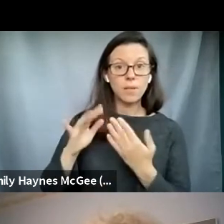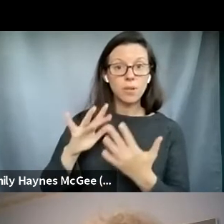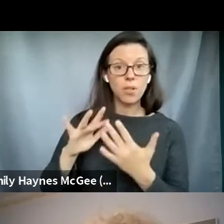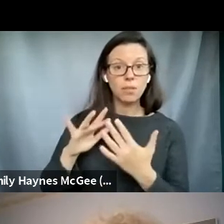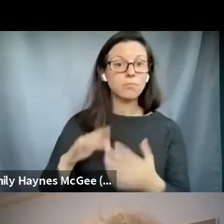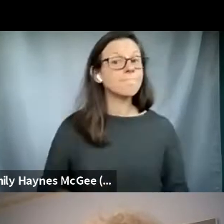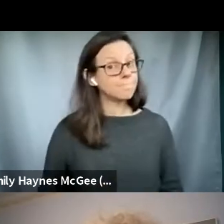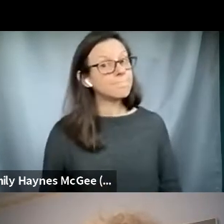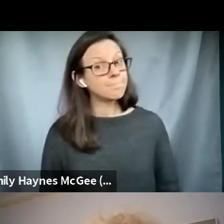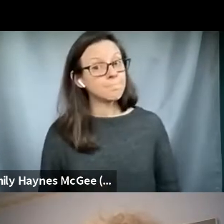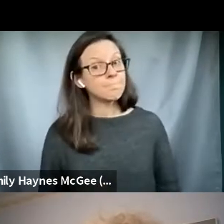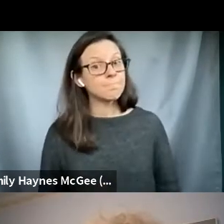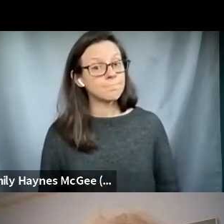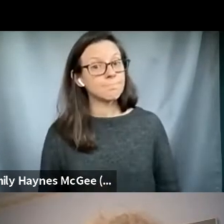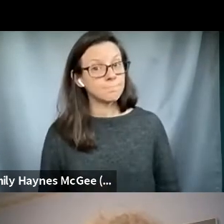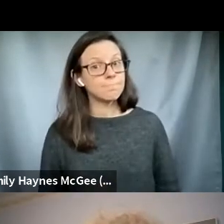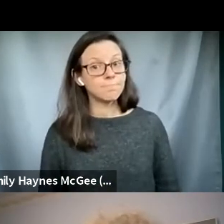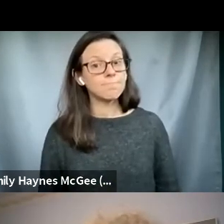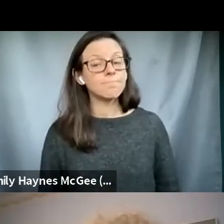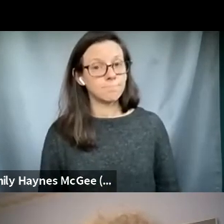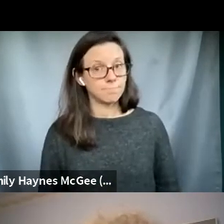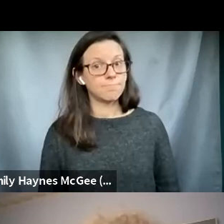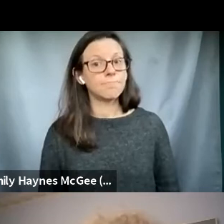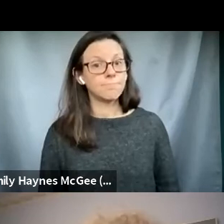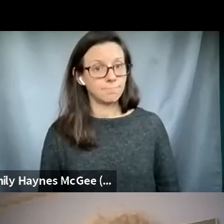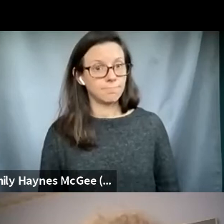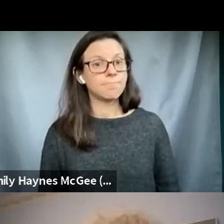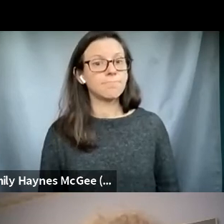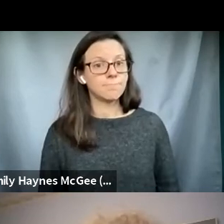Yes.